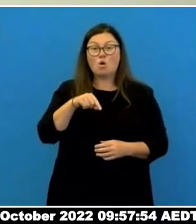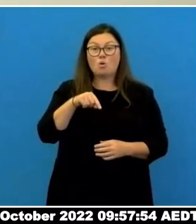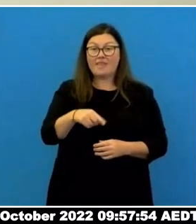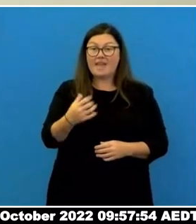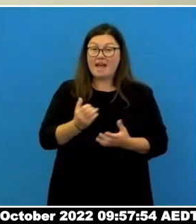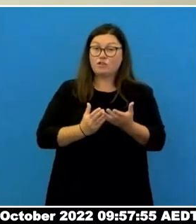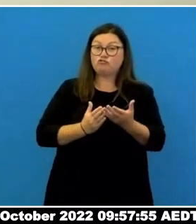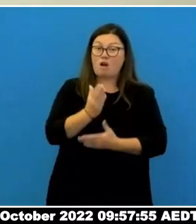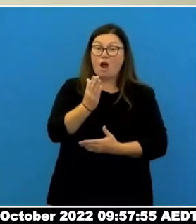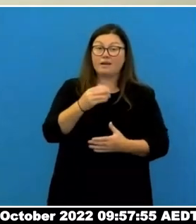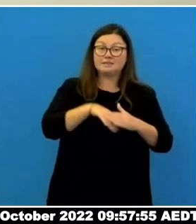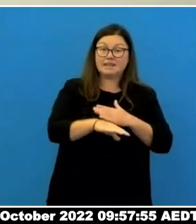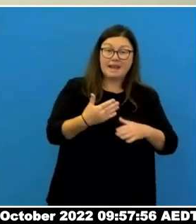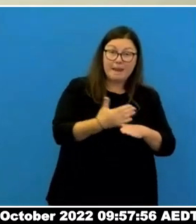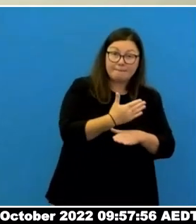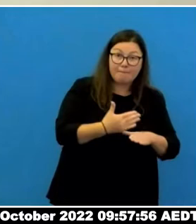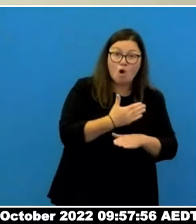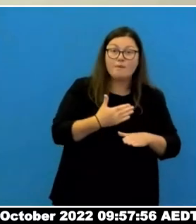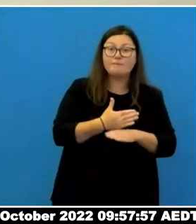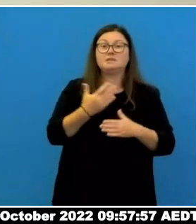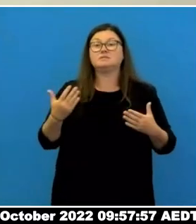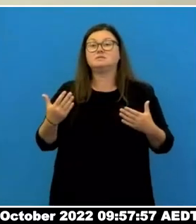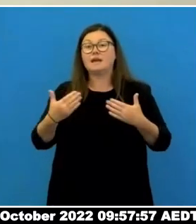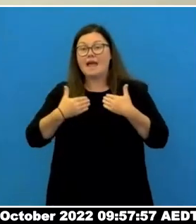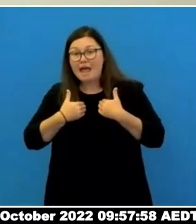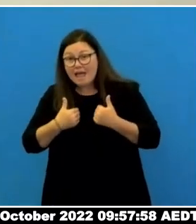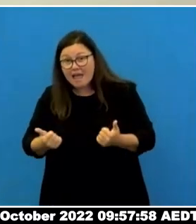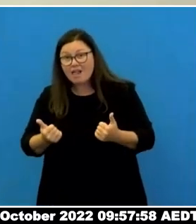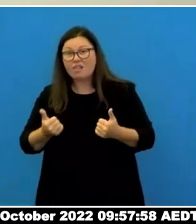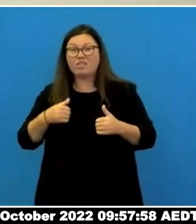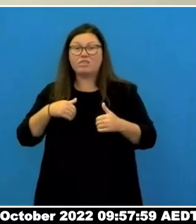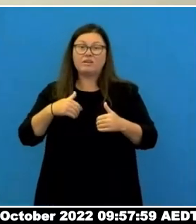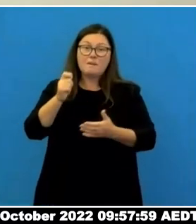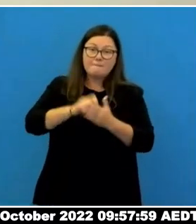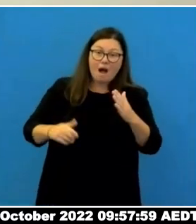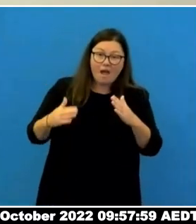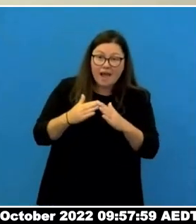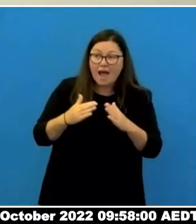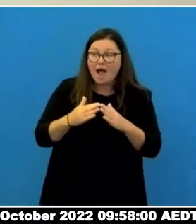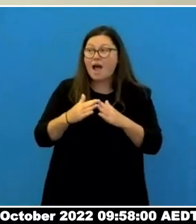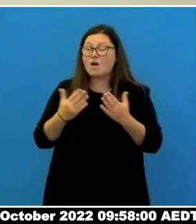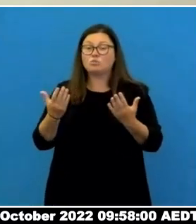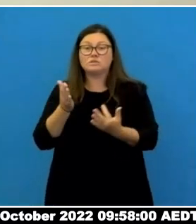getting or using services, renting or buying a house or unit and accessing public places.